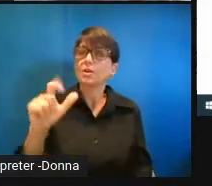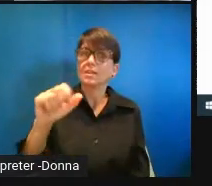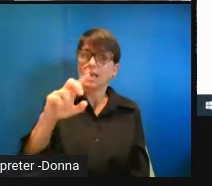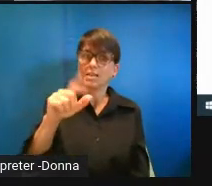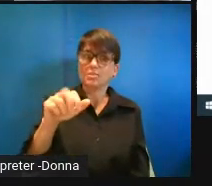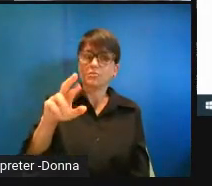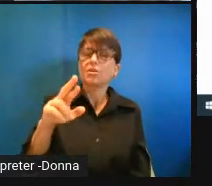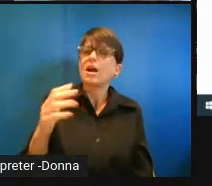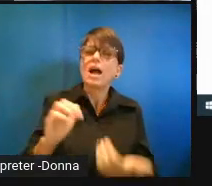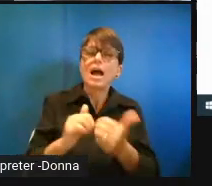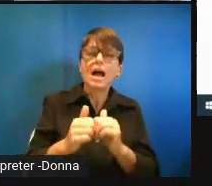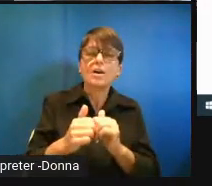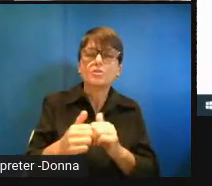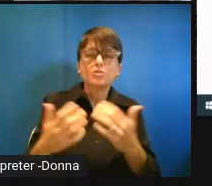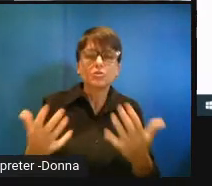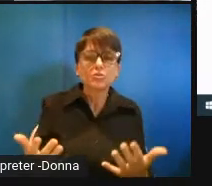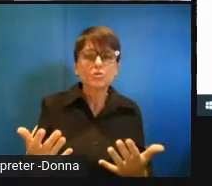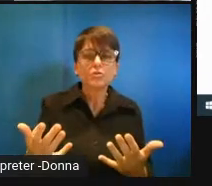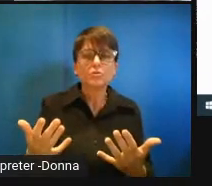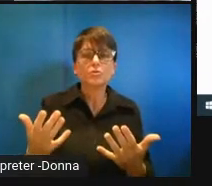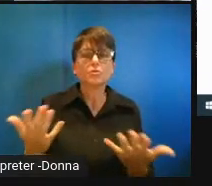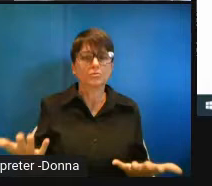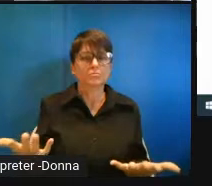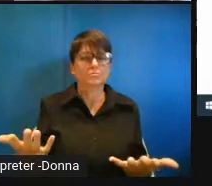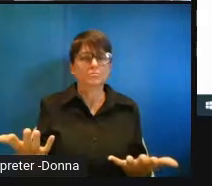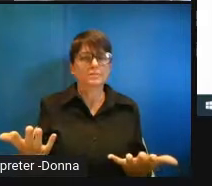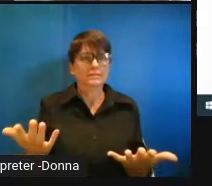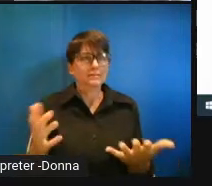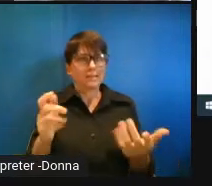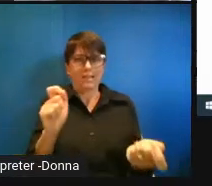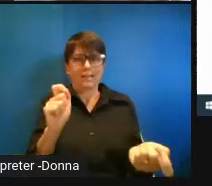and actually get into the navigation maybe? Are you able to do that?